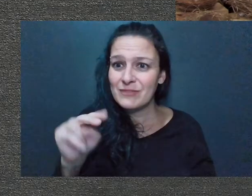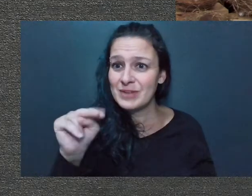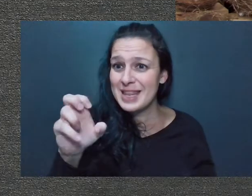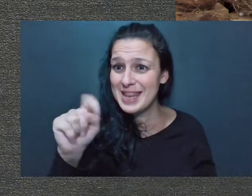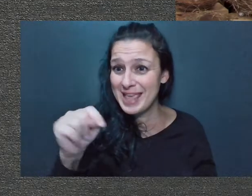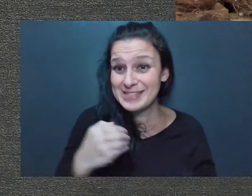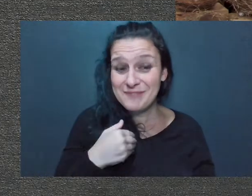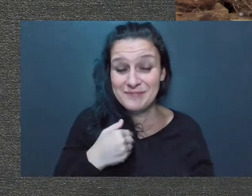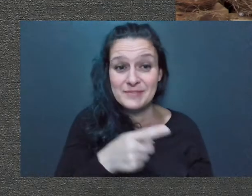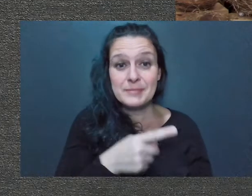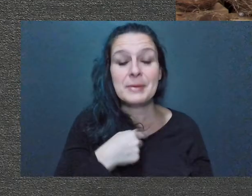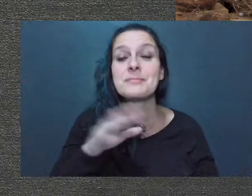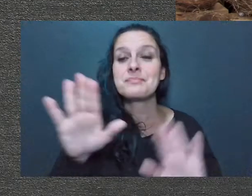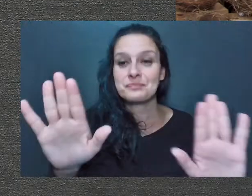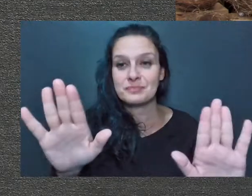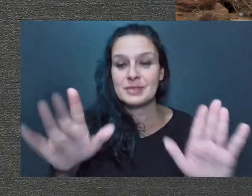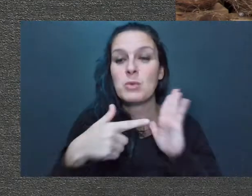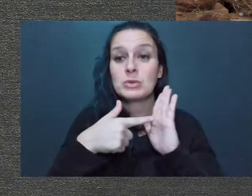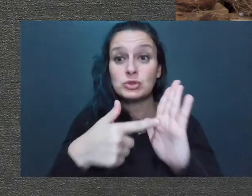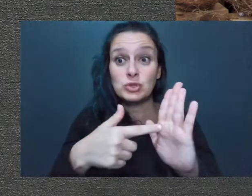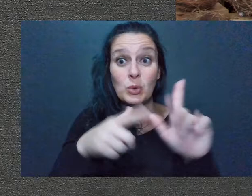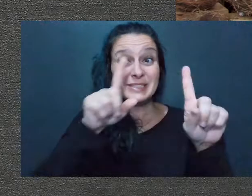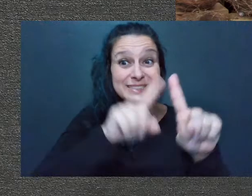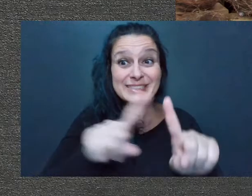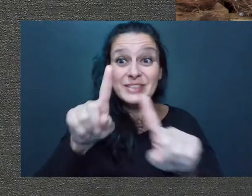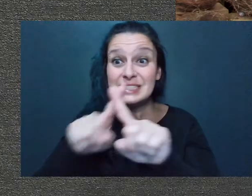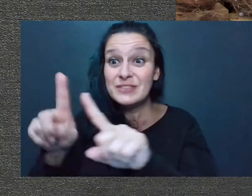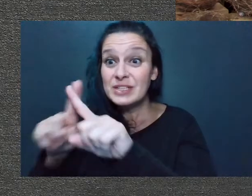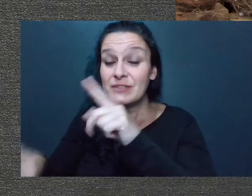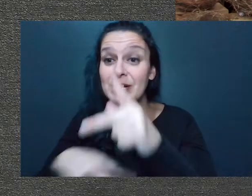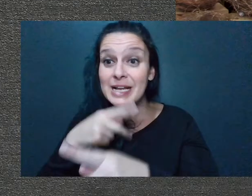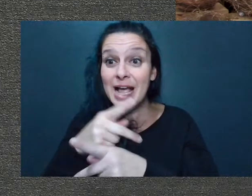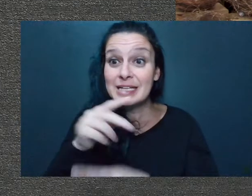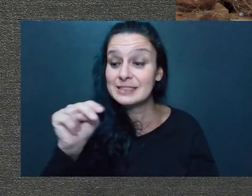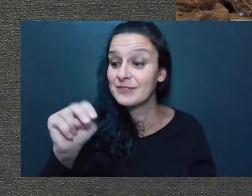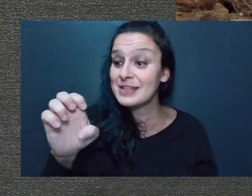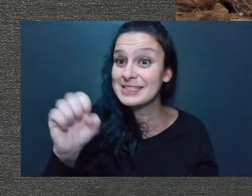but I want to show you the different kinds of nest,